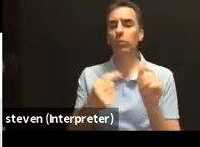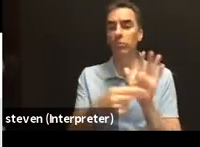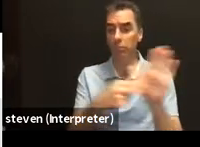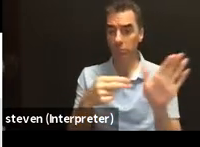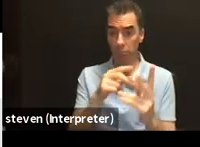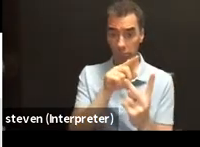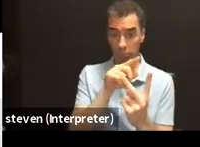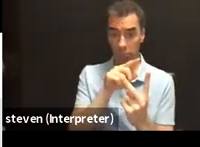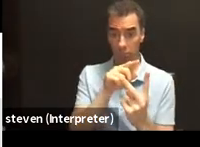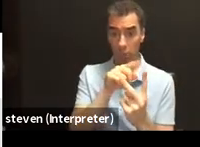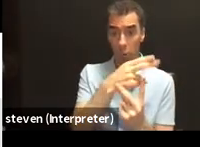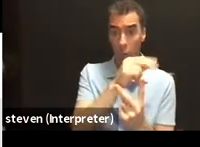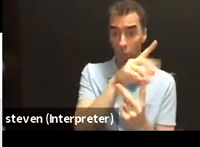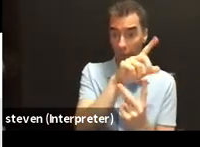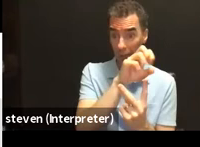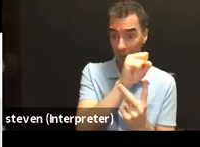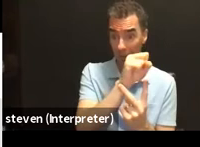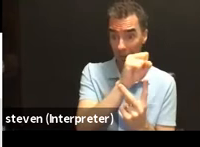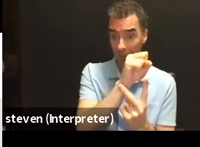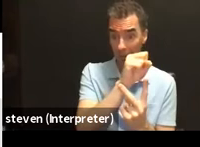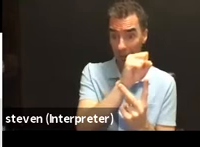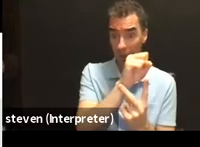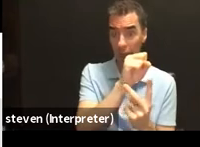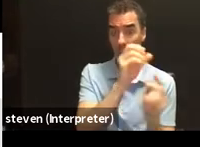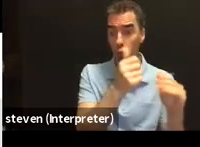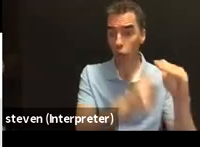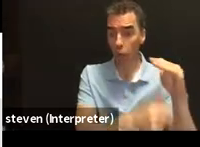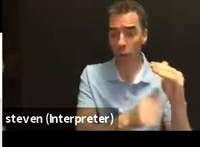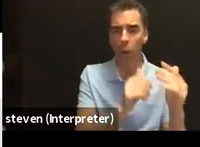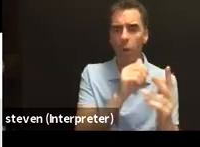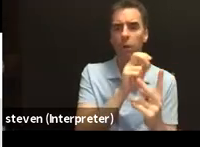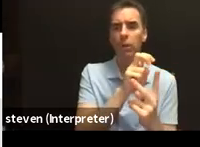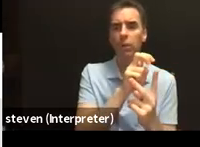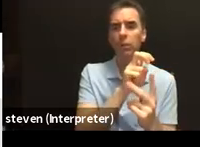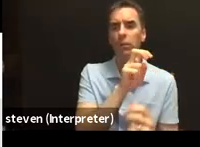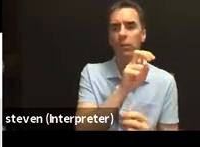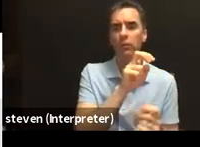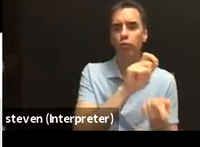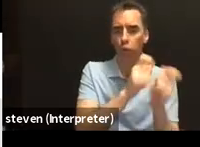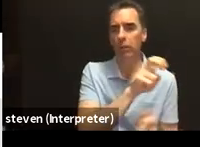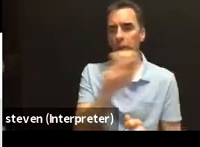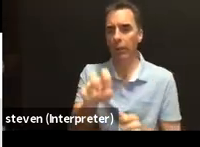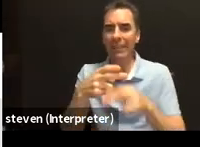maria.rodriguez: experiencing homelessness or being on shelter to be temporary house and that is because they're going to be there for more than 90 days.